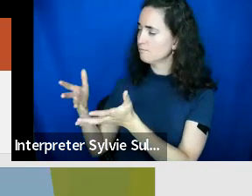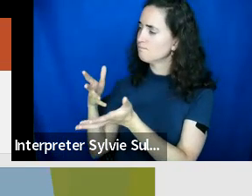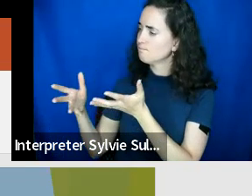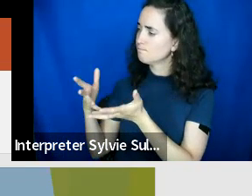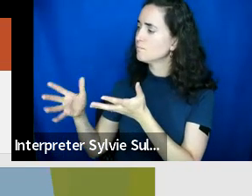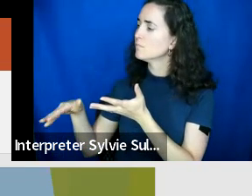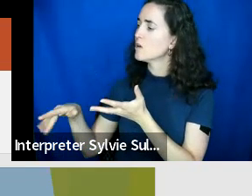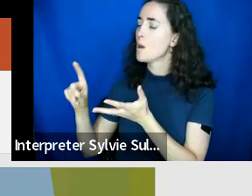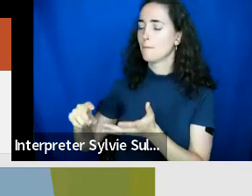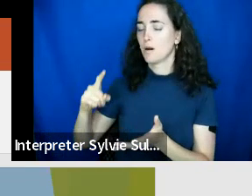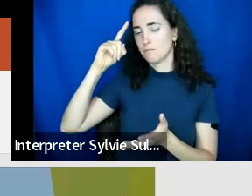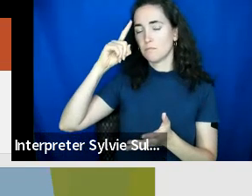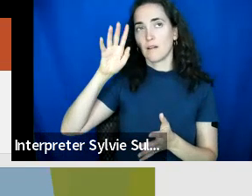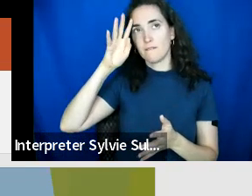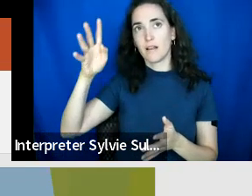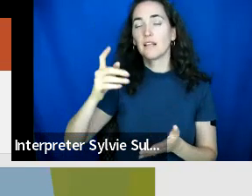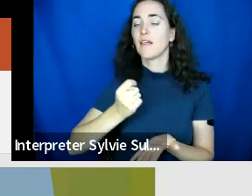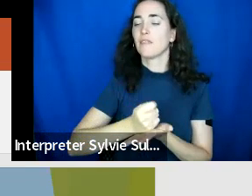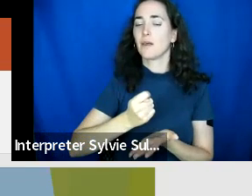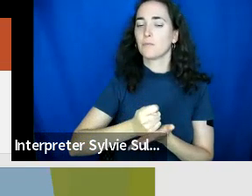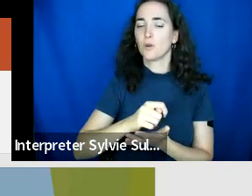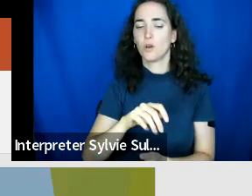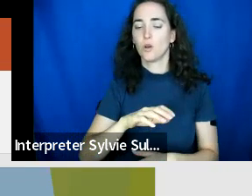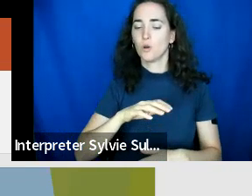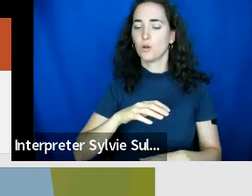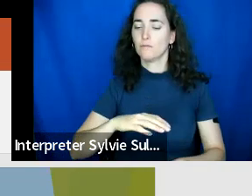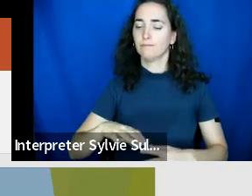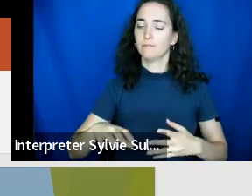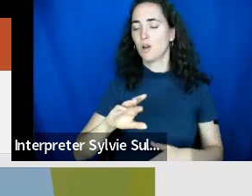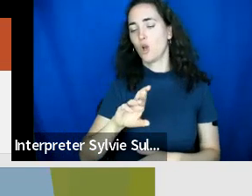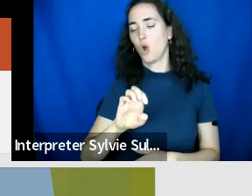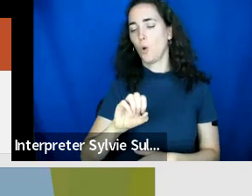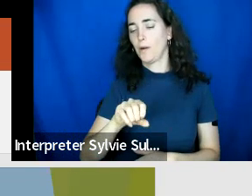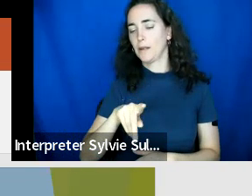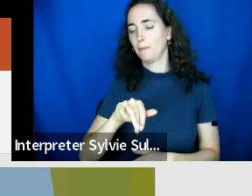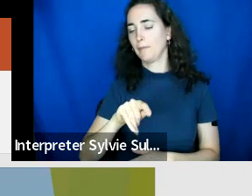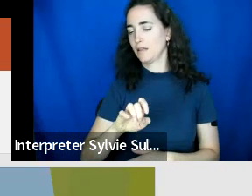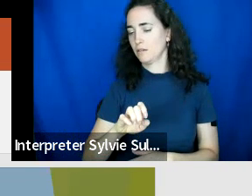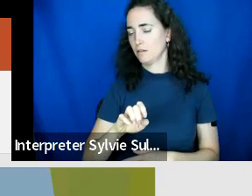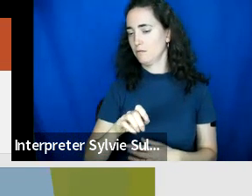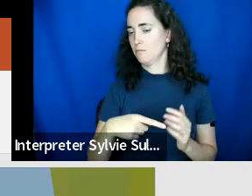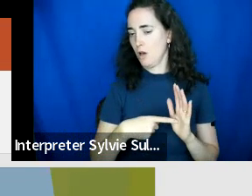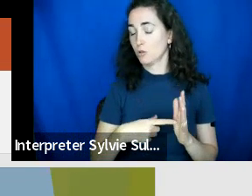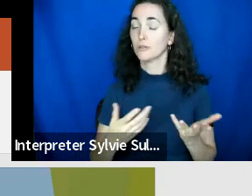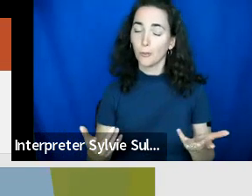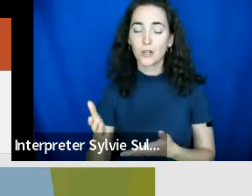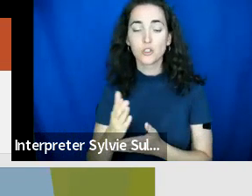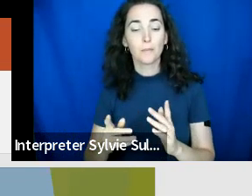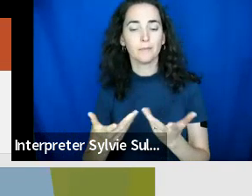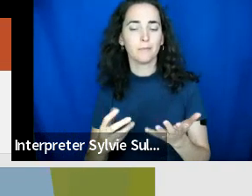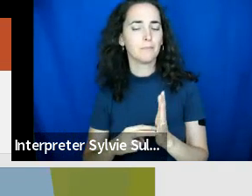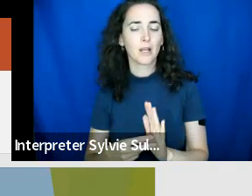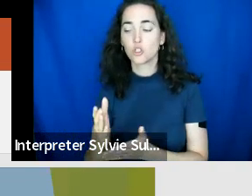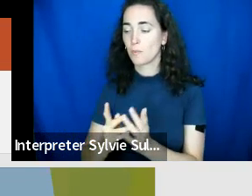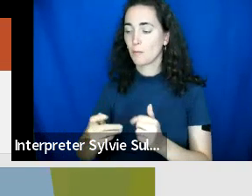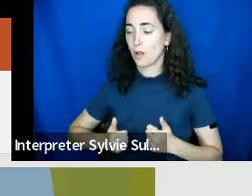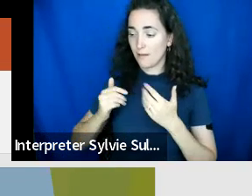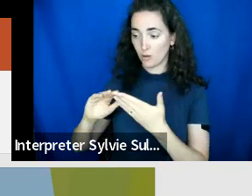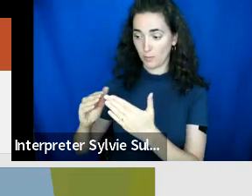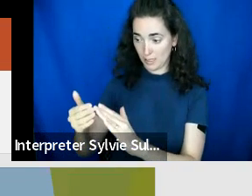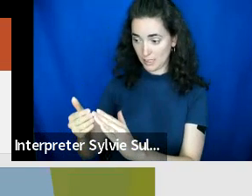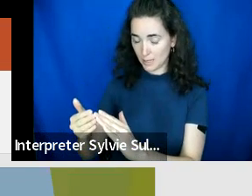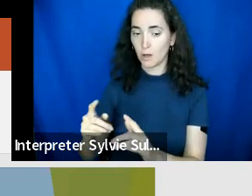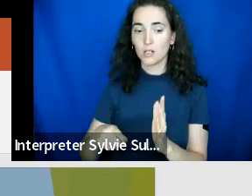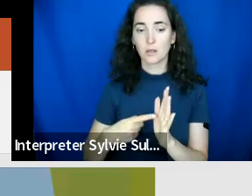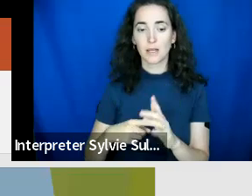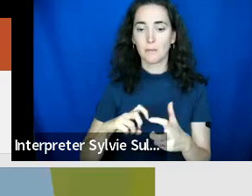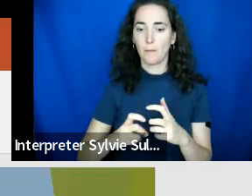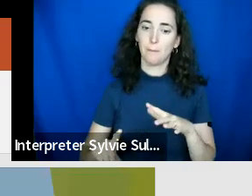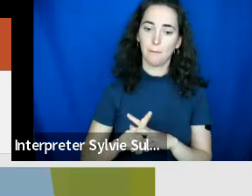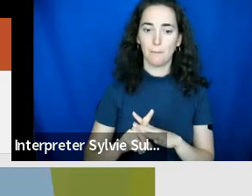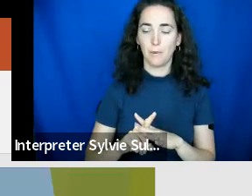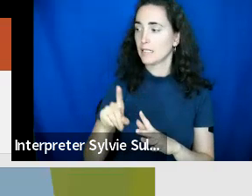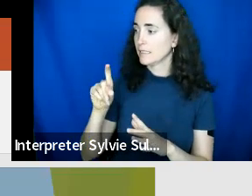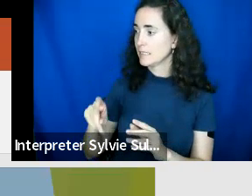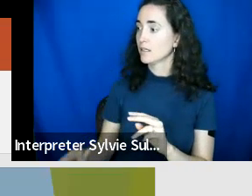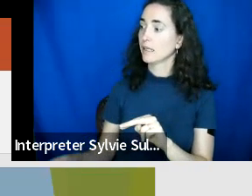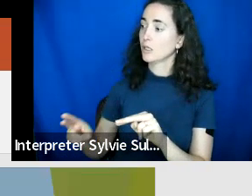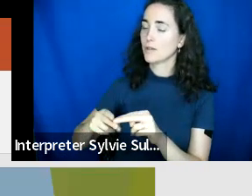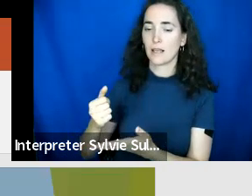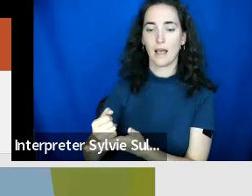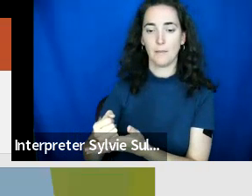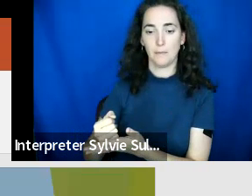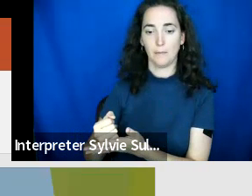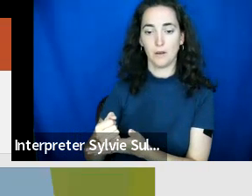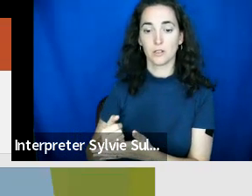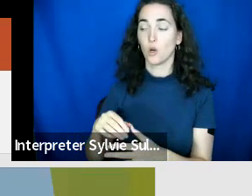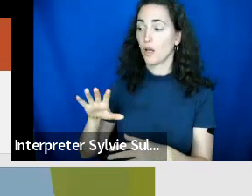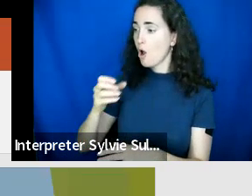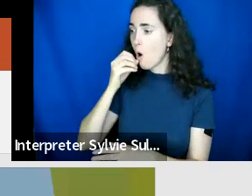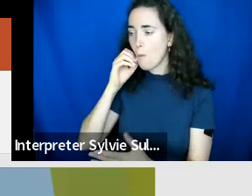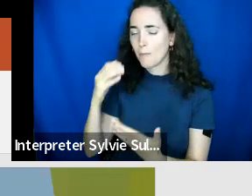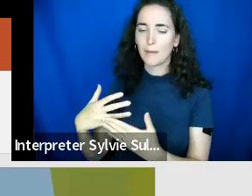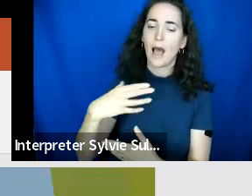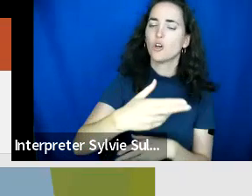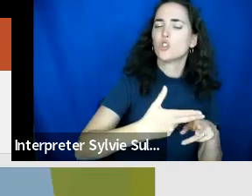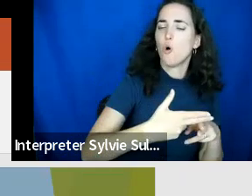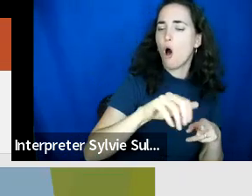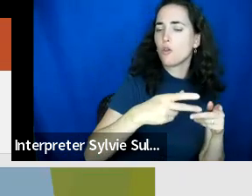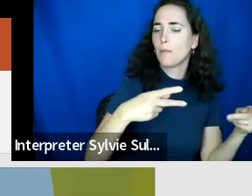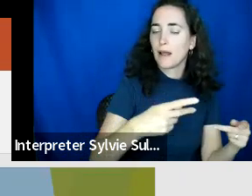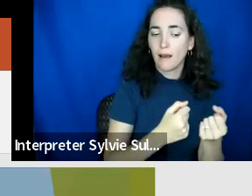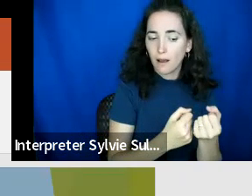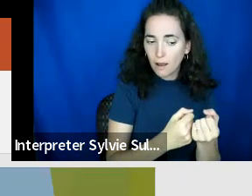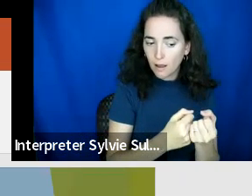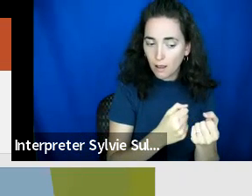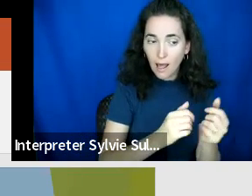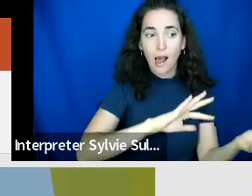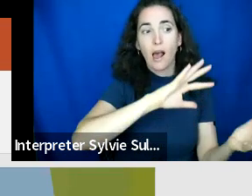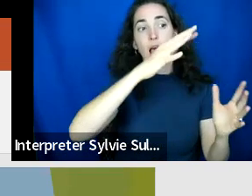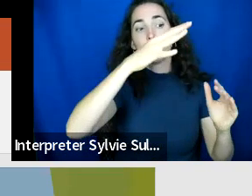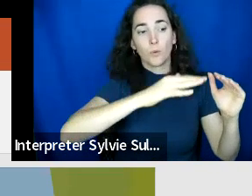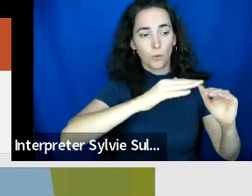We have a lot of people who live in the community, but for one reason or another run into issues where they may need some additional help, and that additional help may need to be provided outside of their home temporarily that they can get stabilized and then